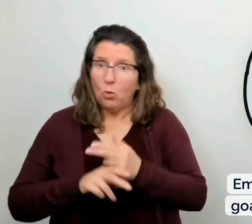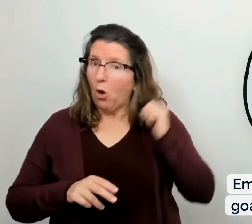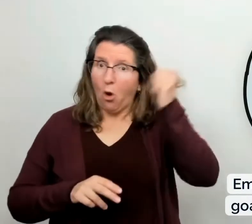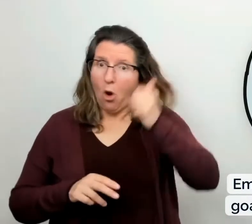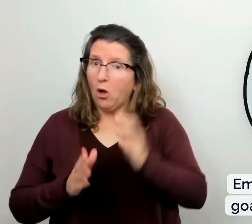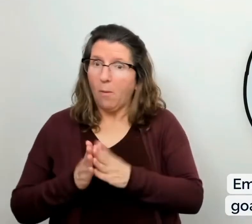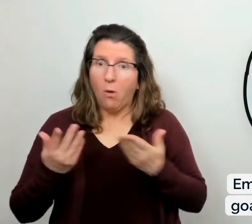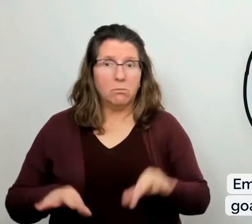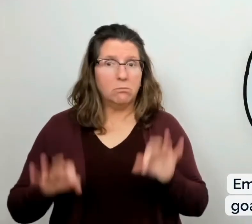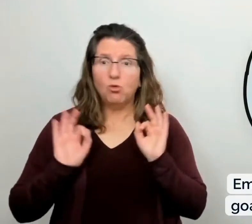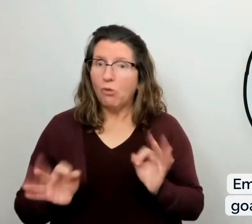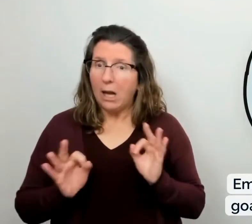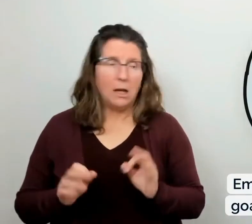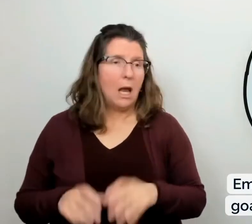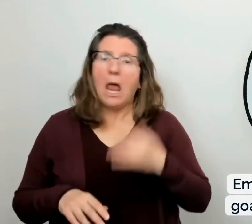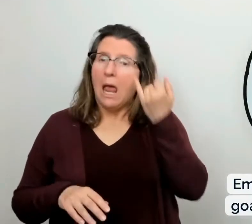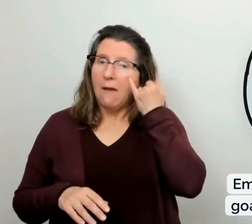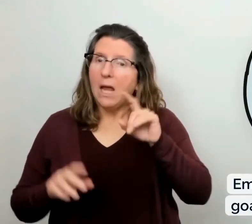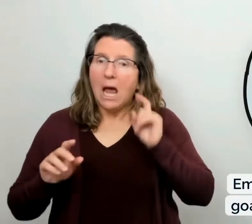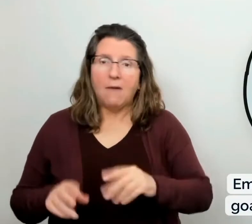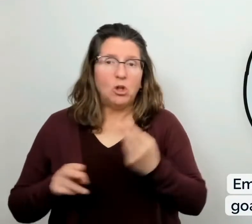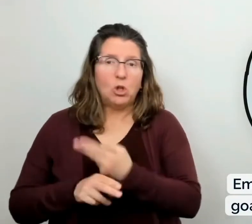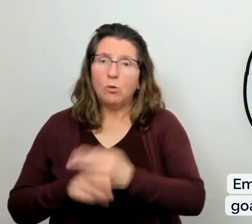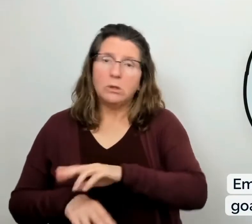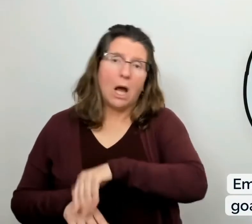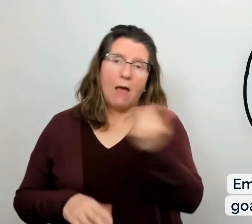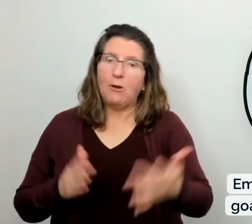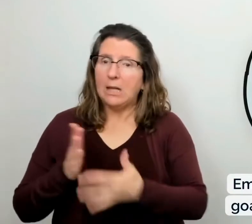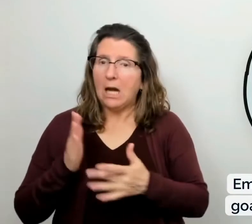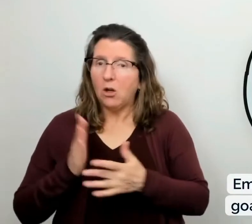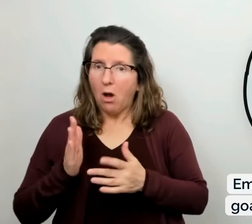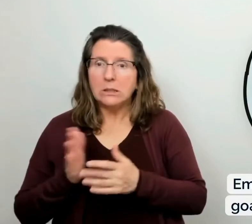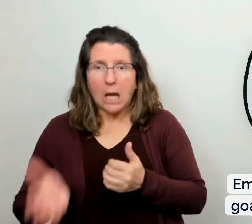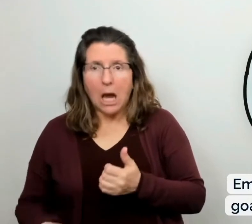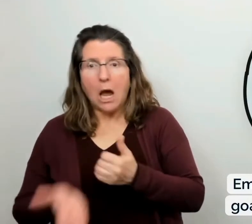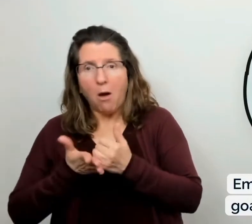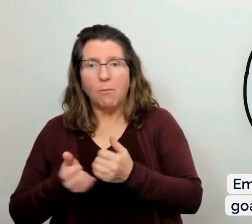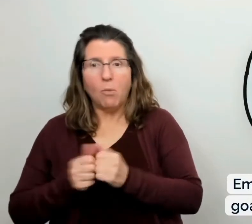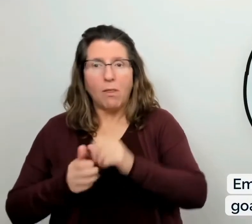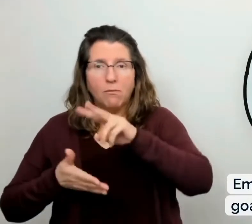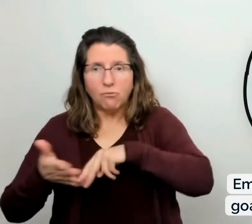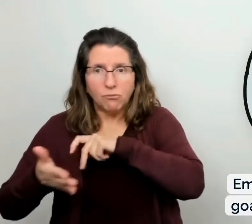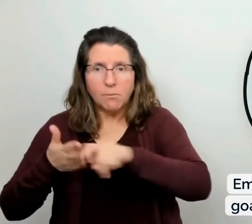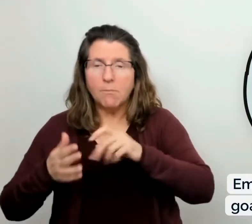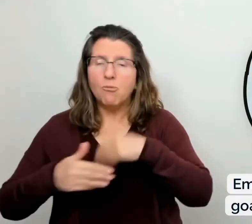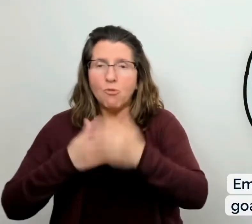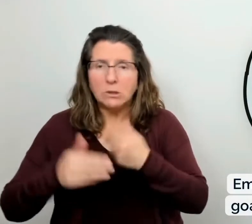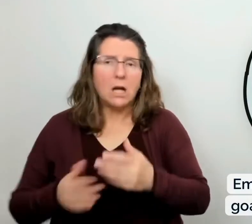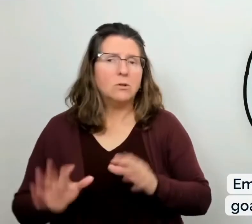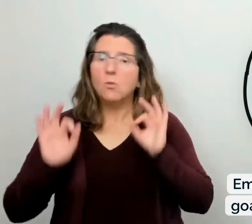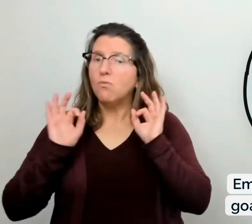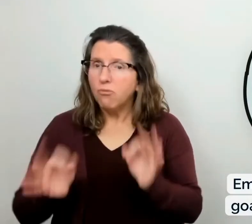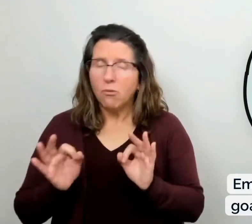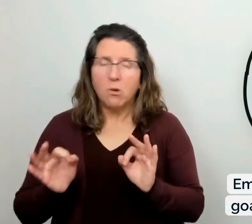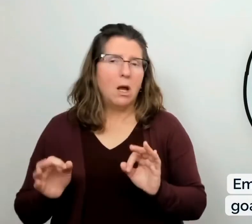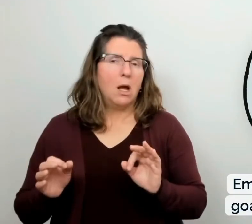If the student needs audio books to support reading - great! If they need some other technology - fine!